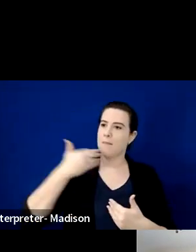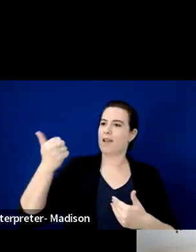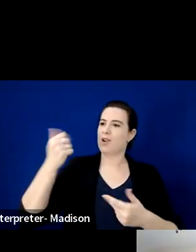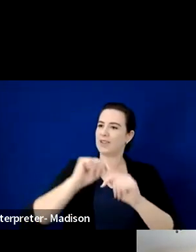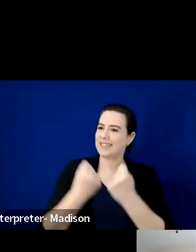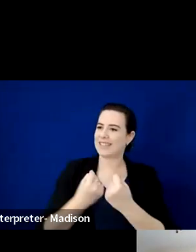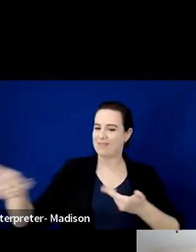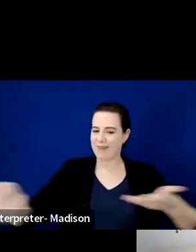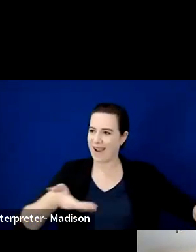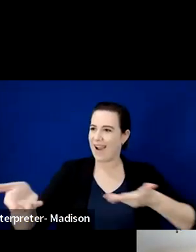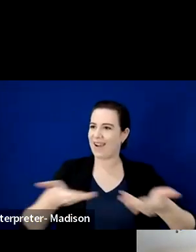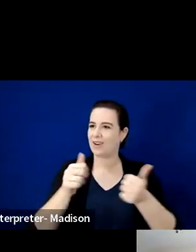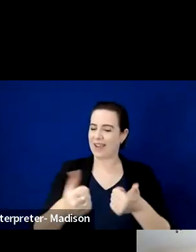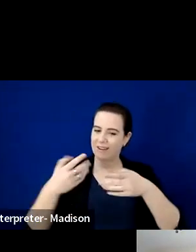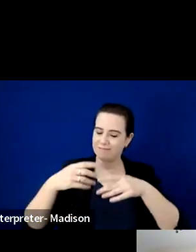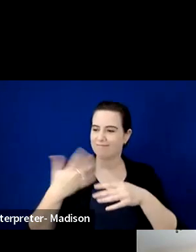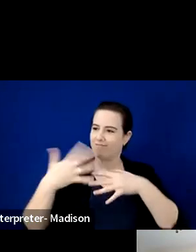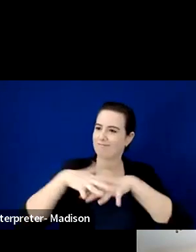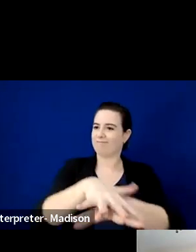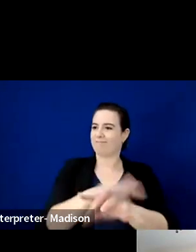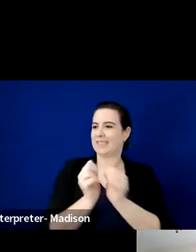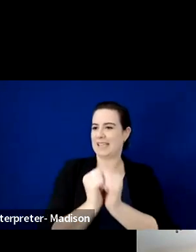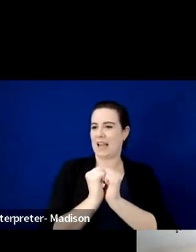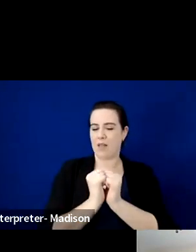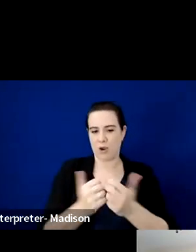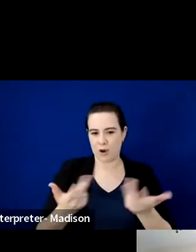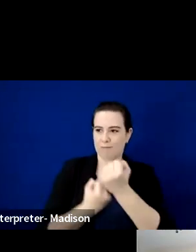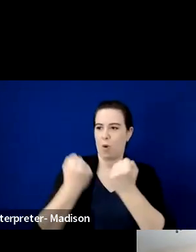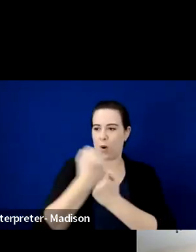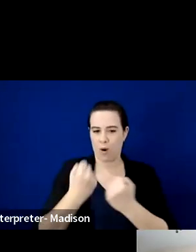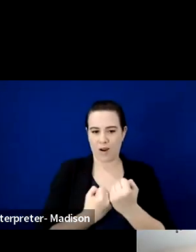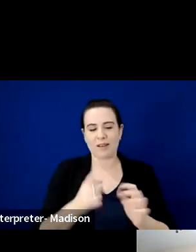It's not more work, and if you are doing it right, it's really less work.